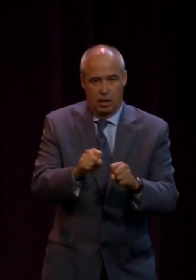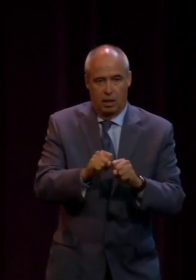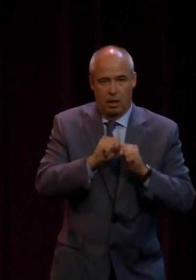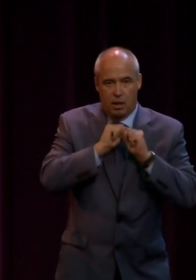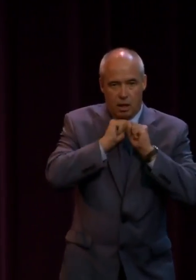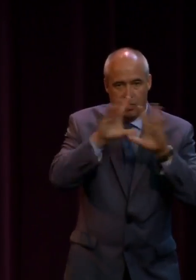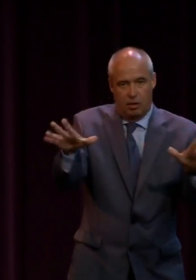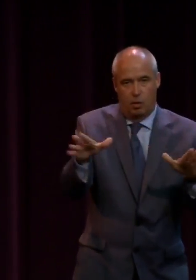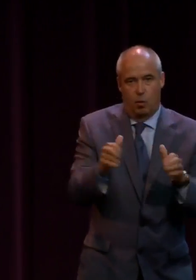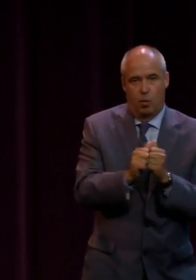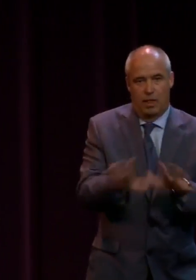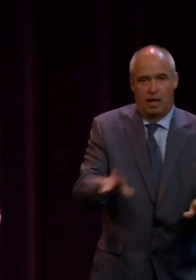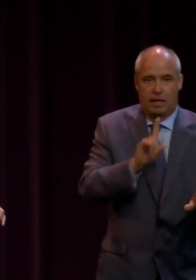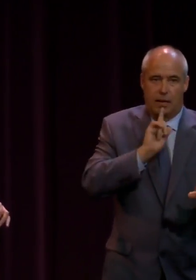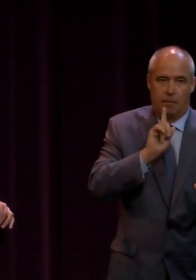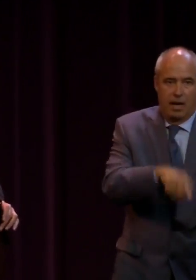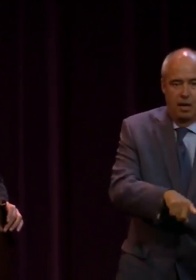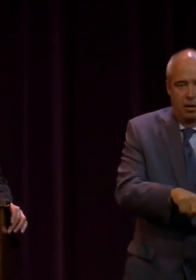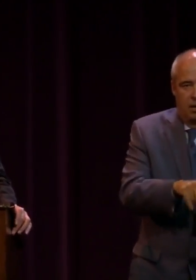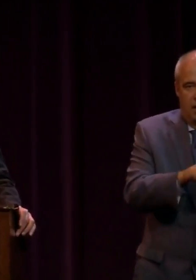DEMAND, IT NEVER DID AND IT NEVER WILL.